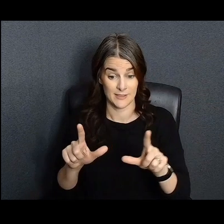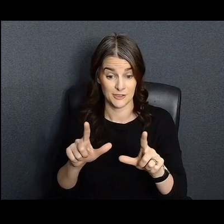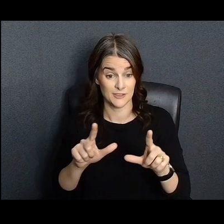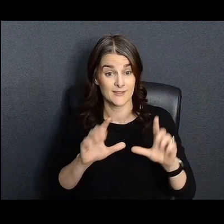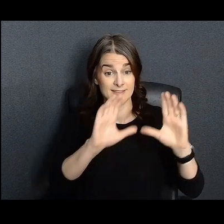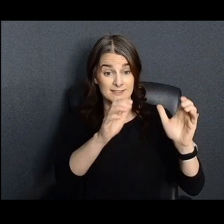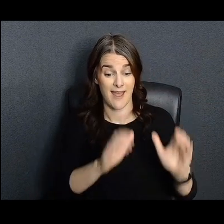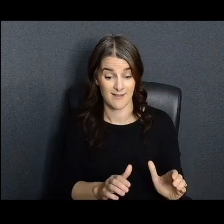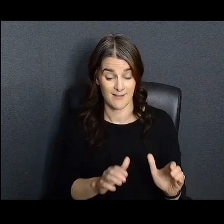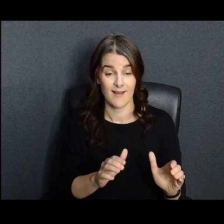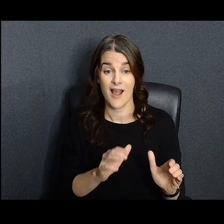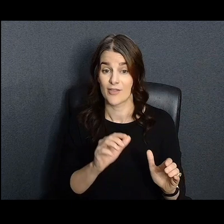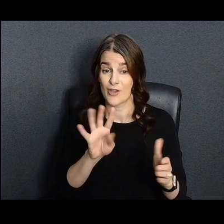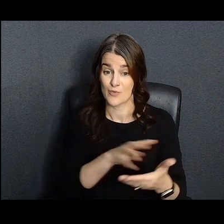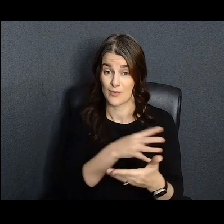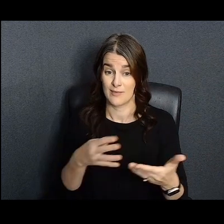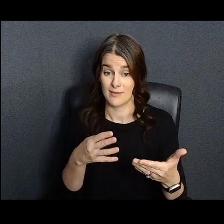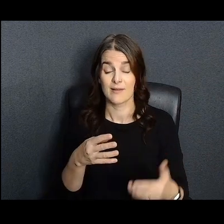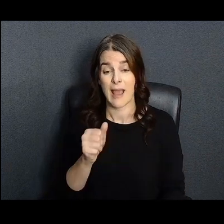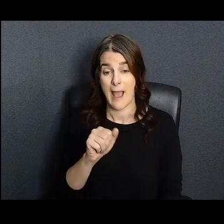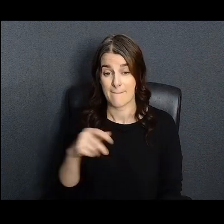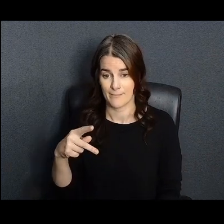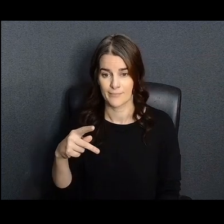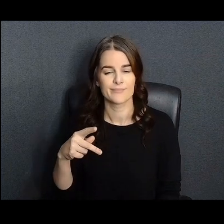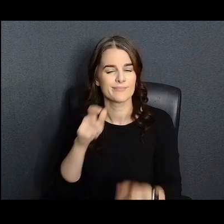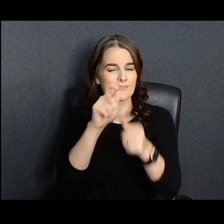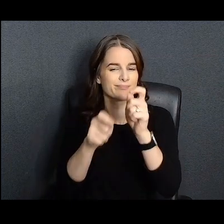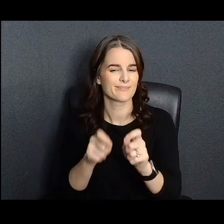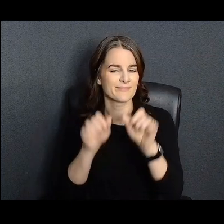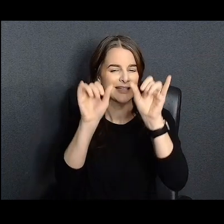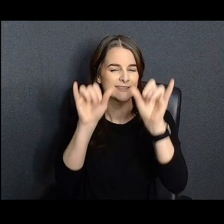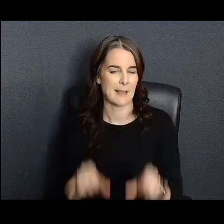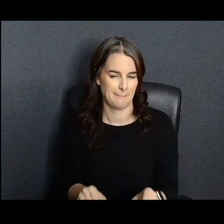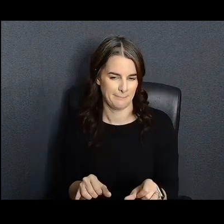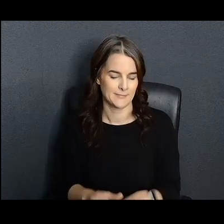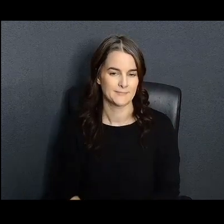the editing is exactly the same. The other nice thing about the Grid app